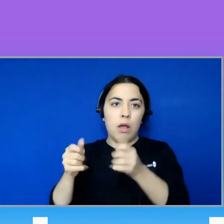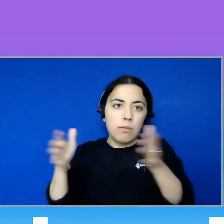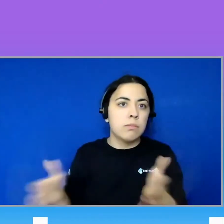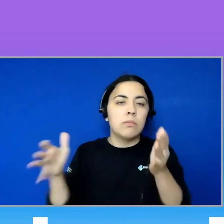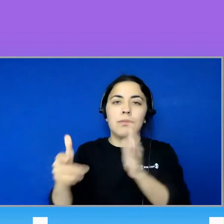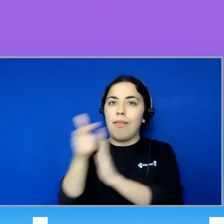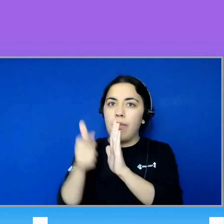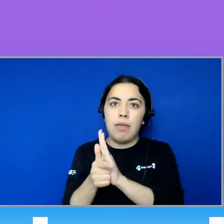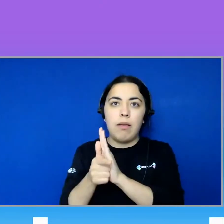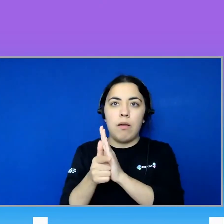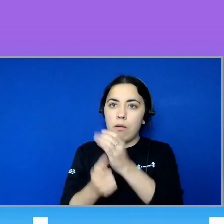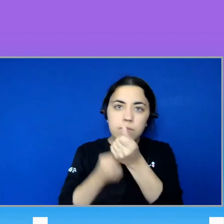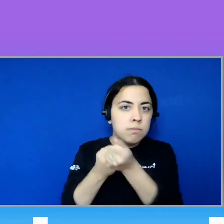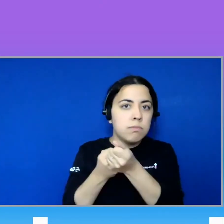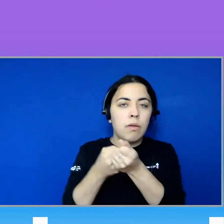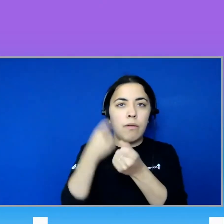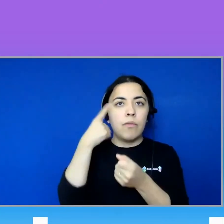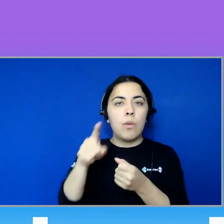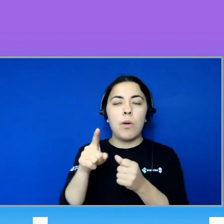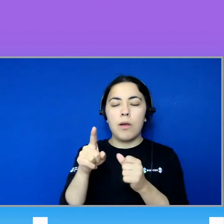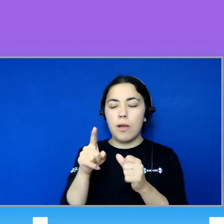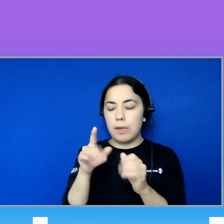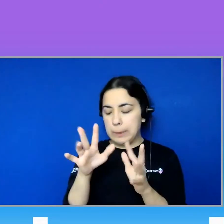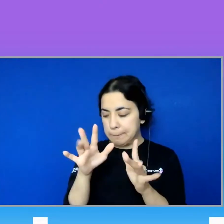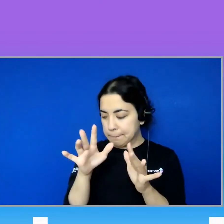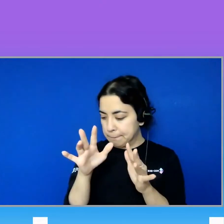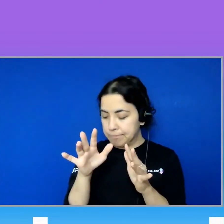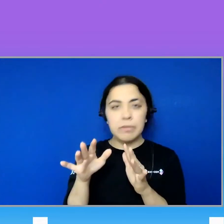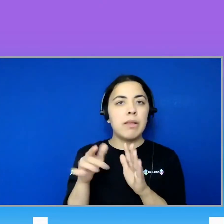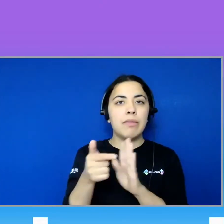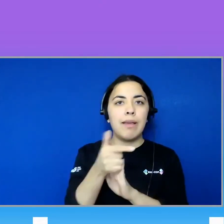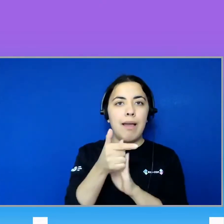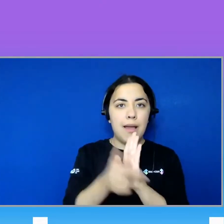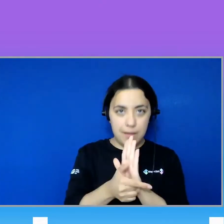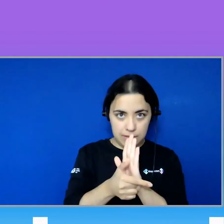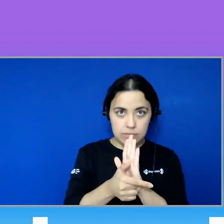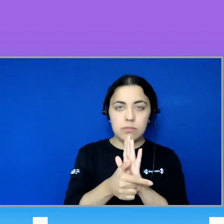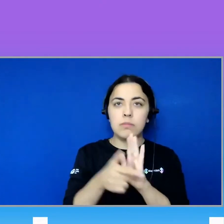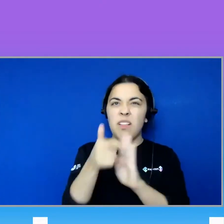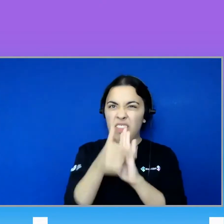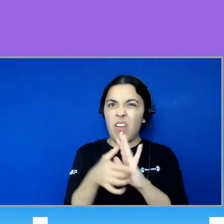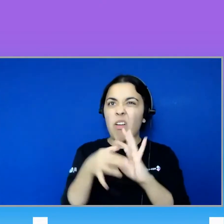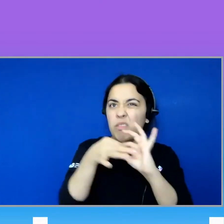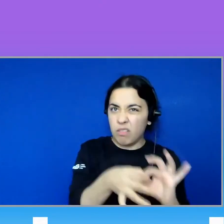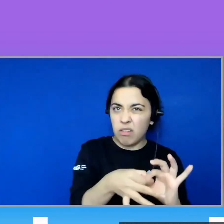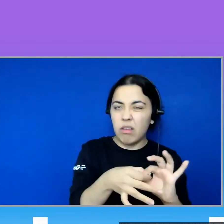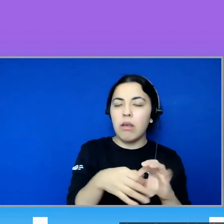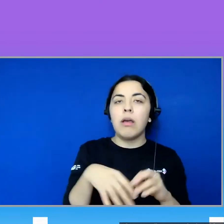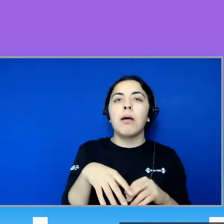aspects of the act, plus really